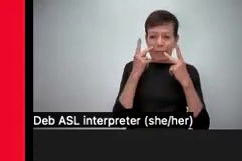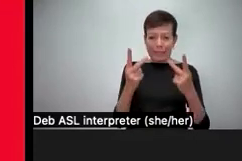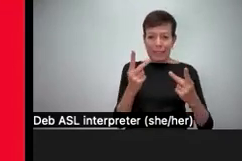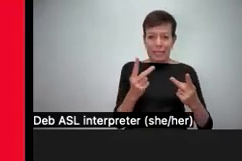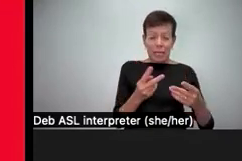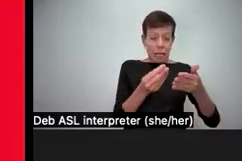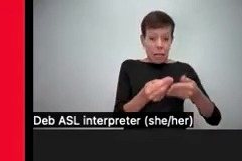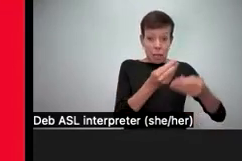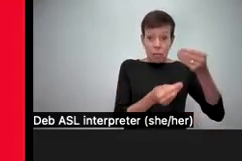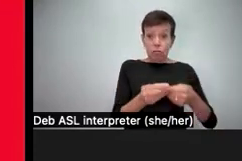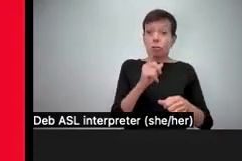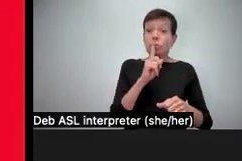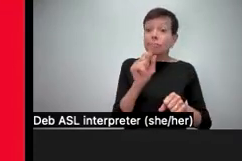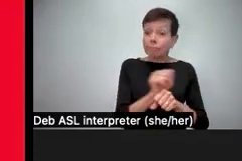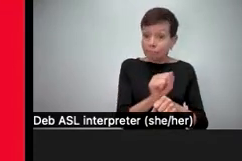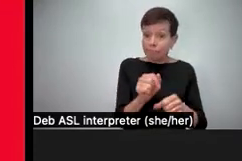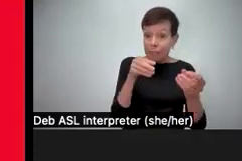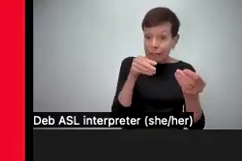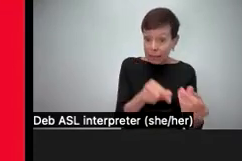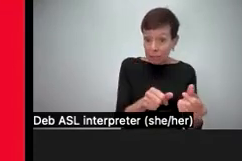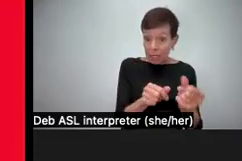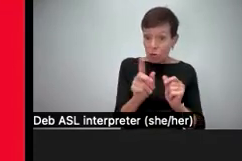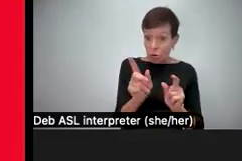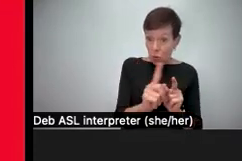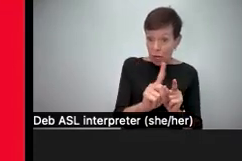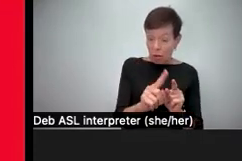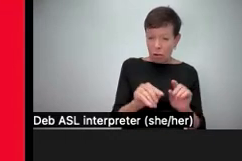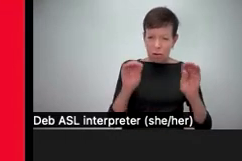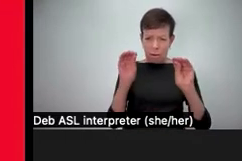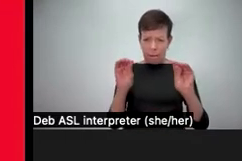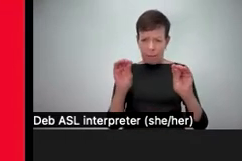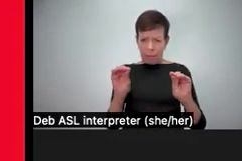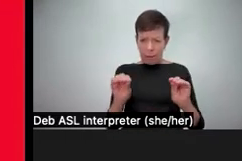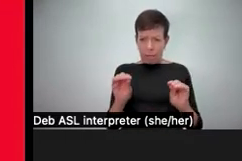was spent. And it's your responsibility to maintain that throughout the project,